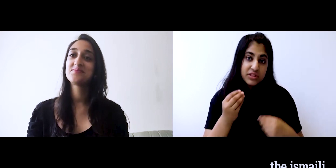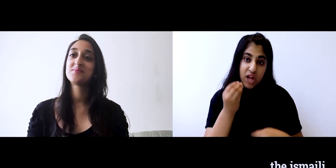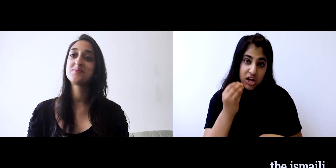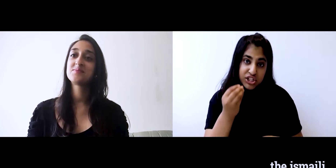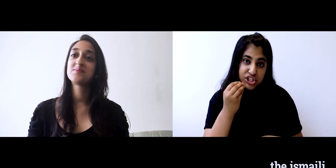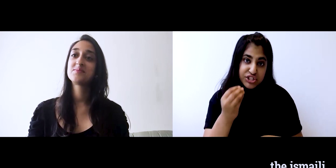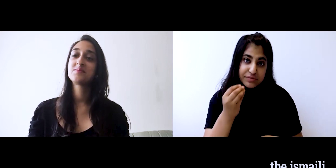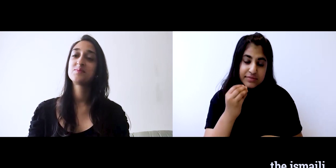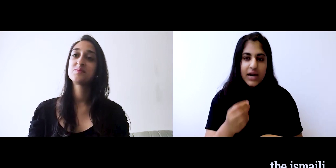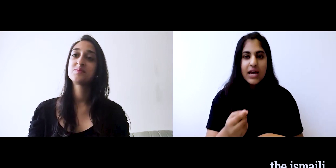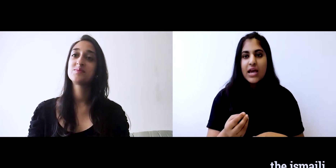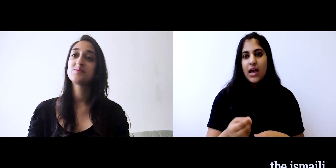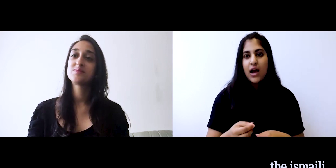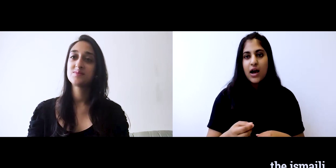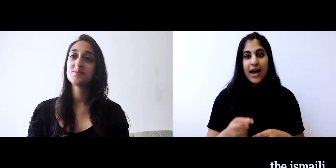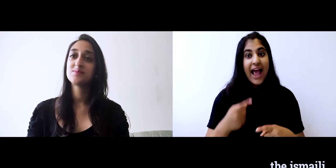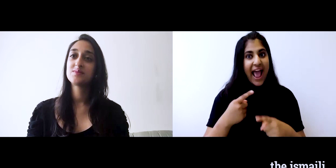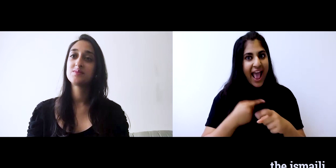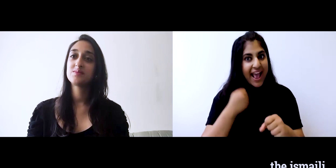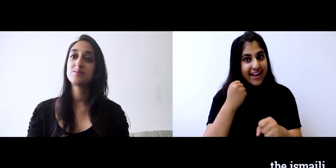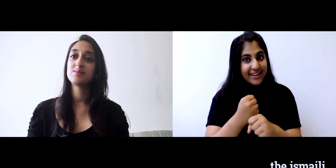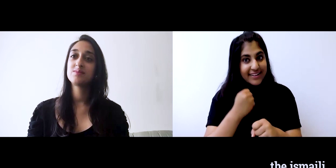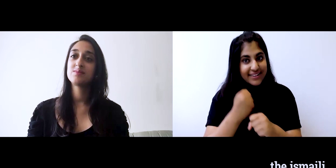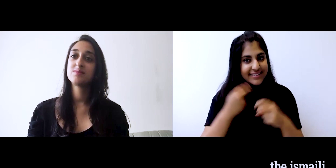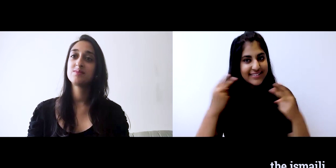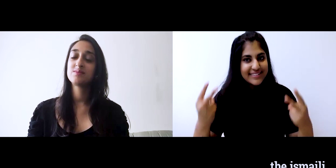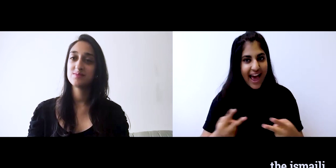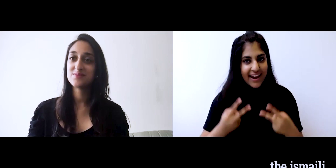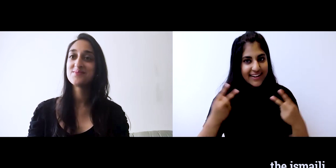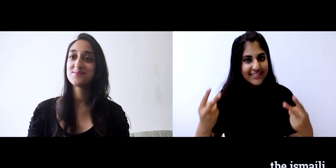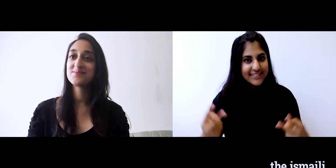Lunch egg salad.